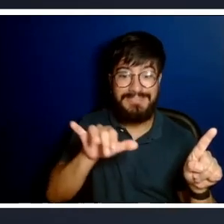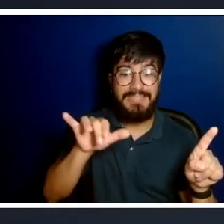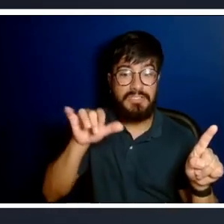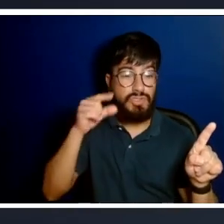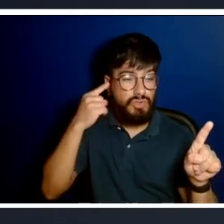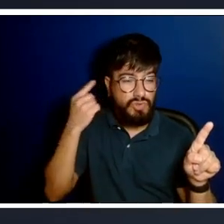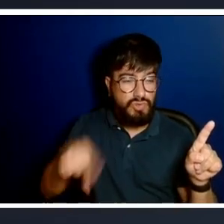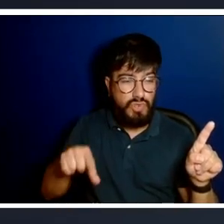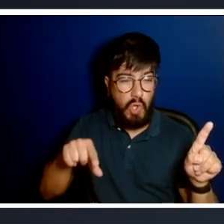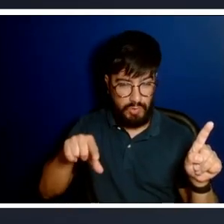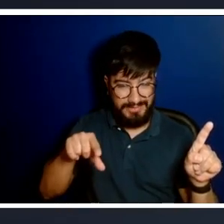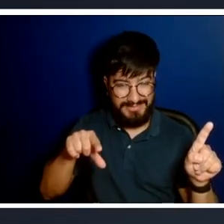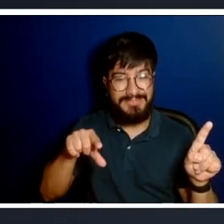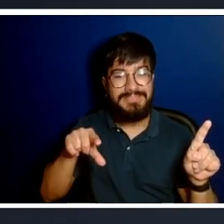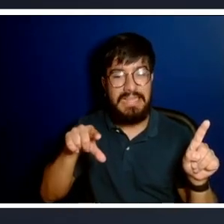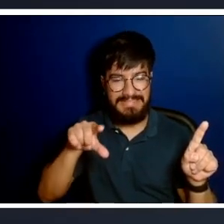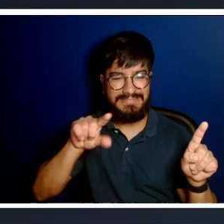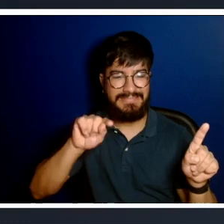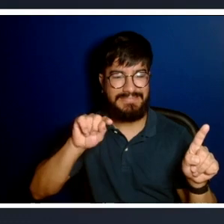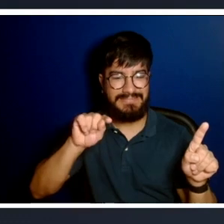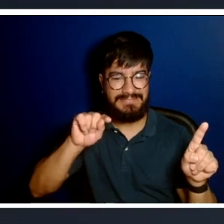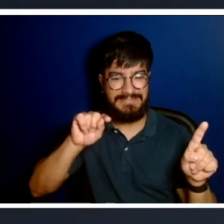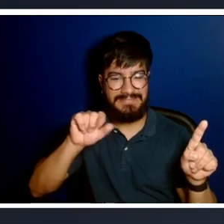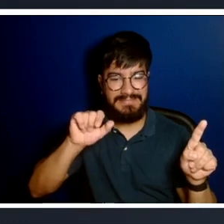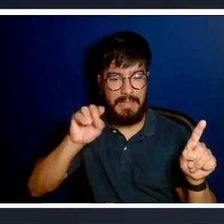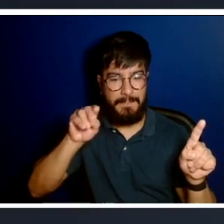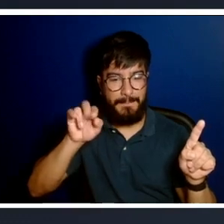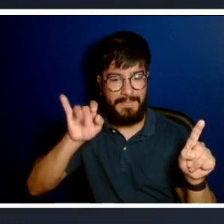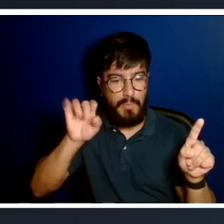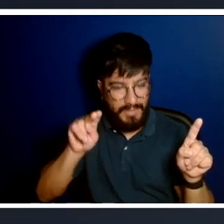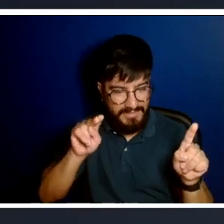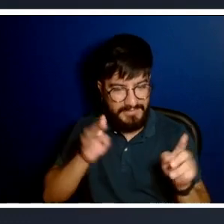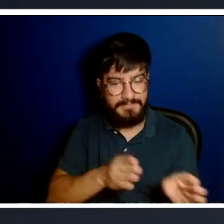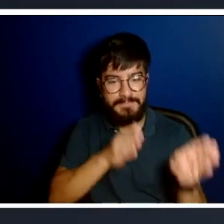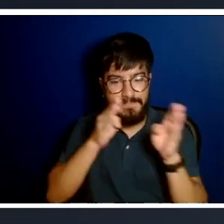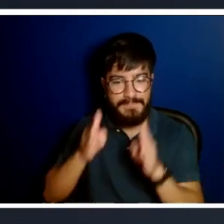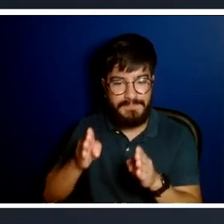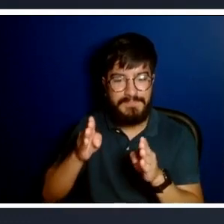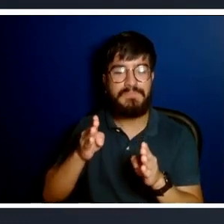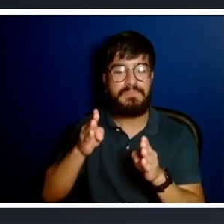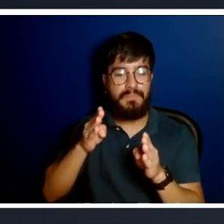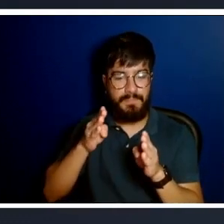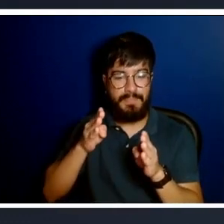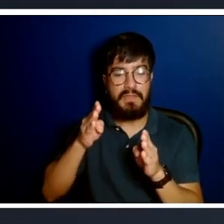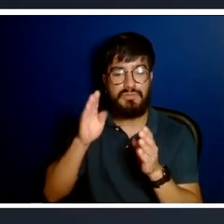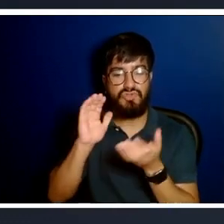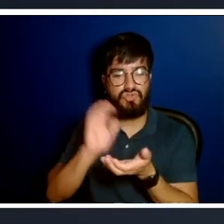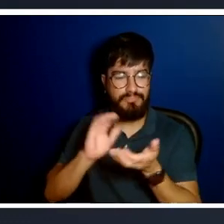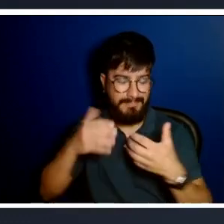little small monkey. We've got our western lowland gorilla, they are also endangered. And then we